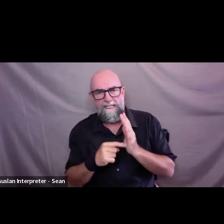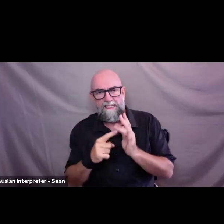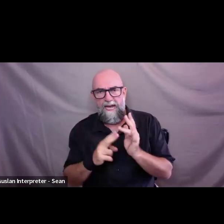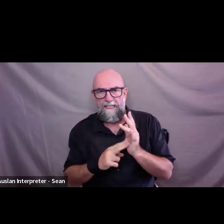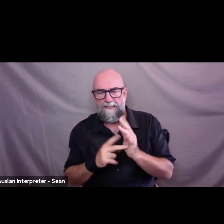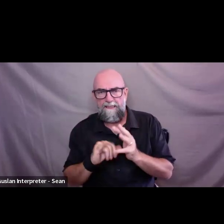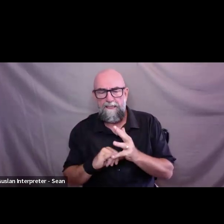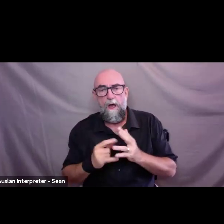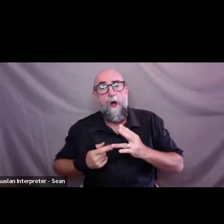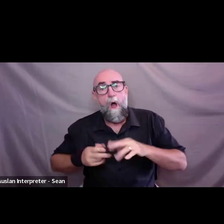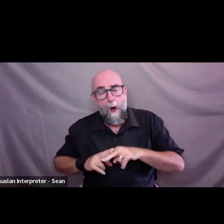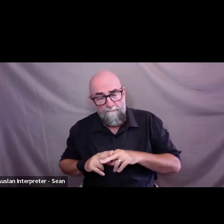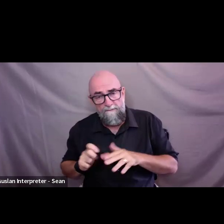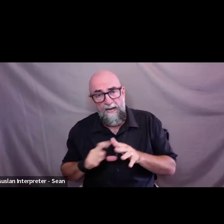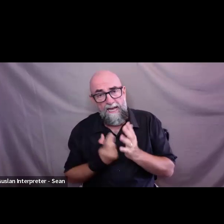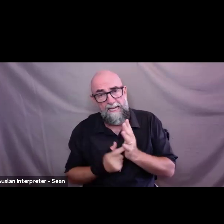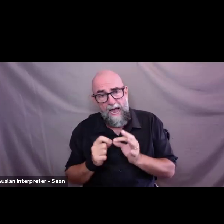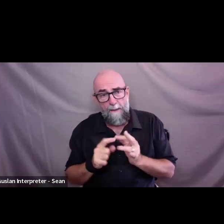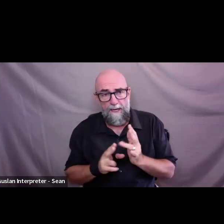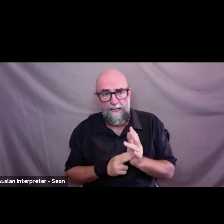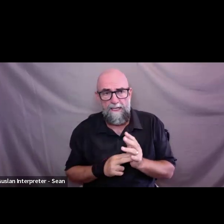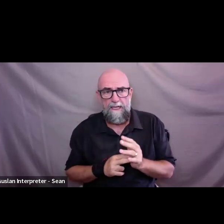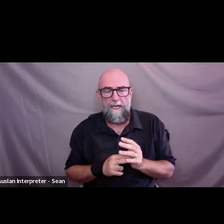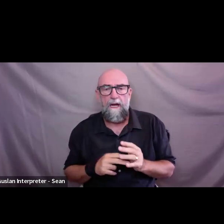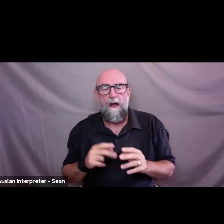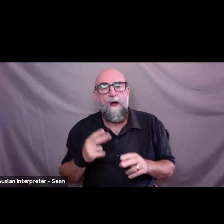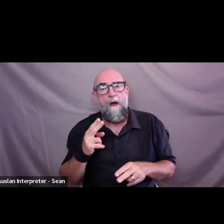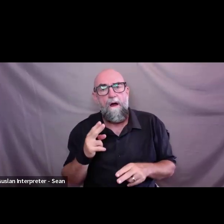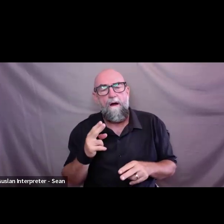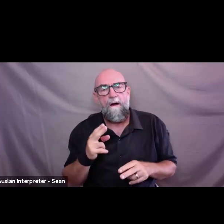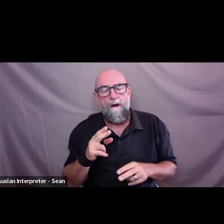per person per year. Per household that's 5.2 tons